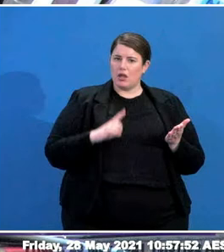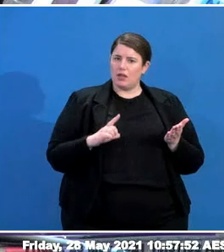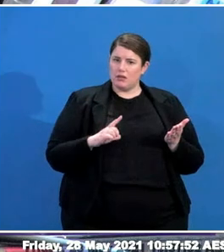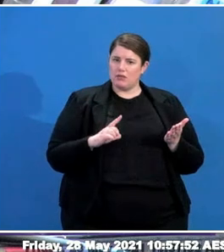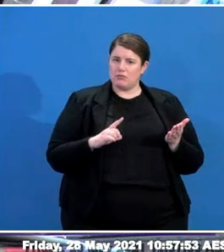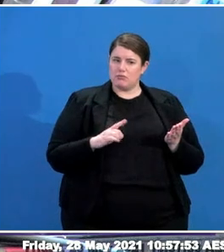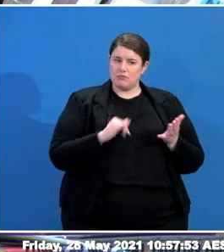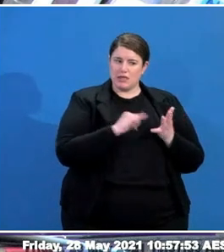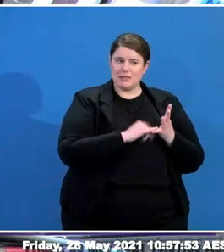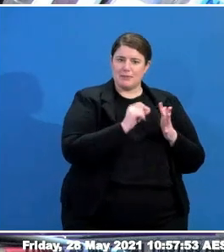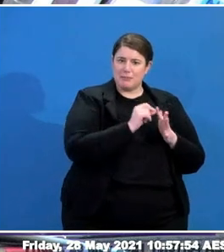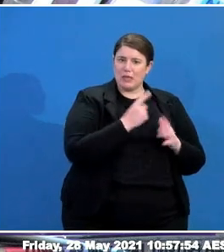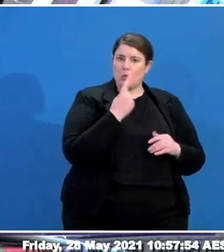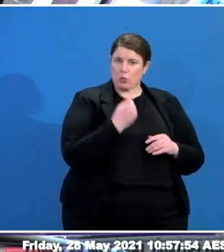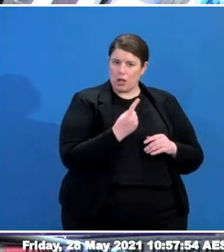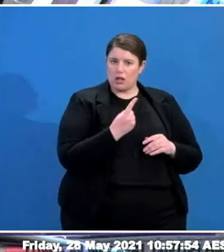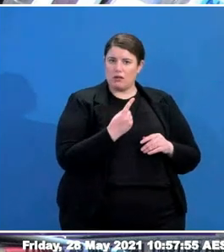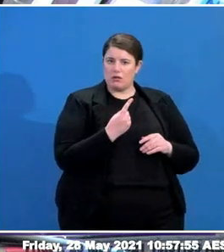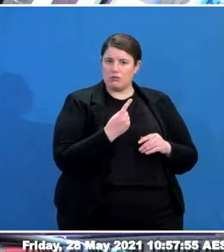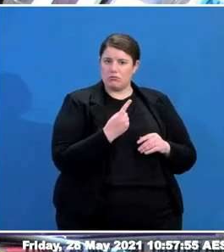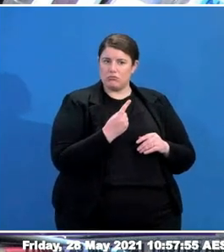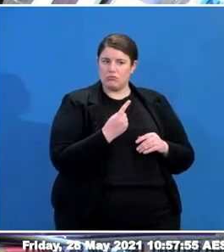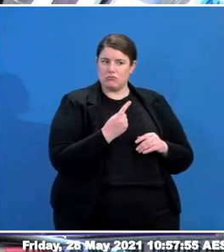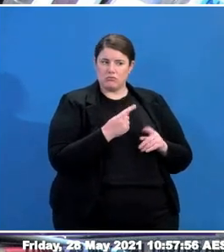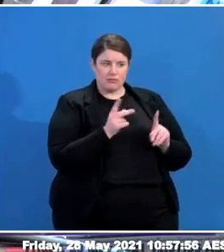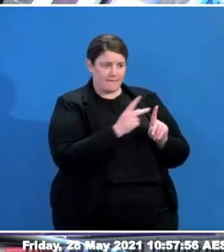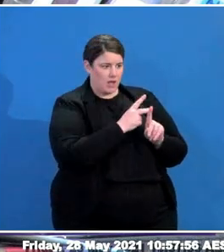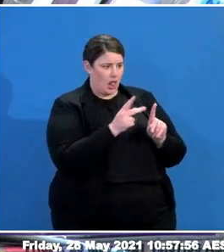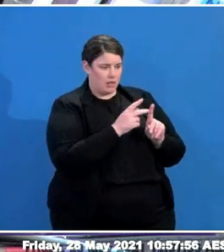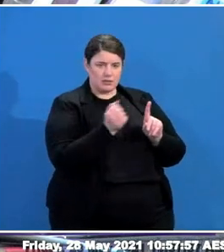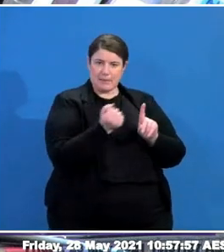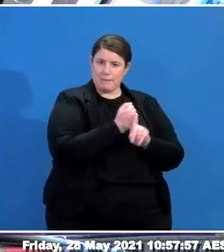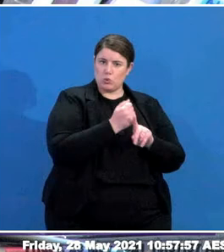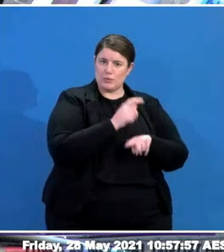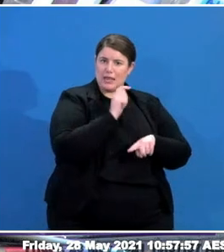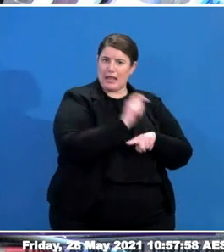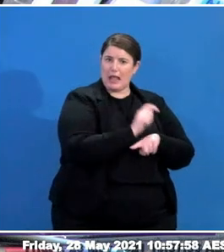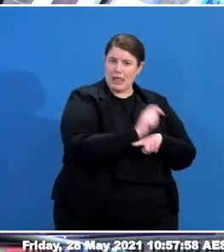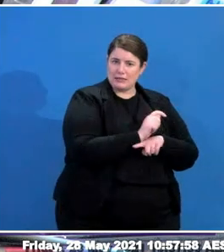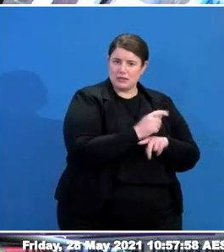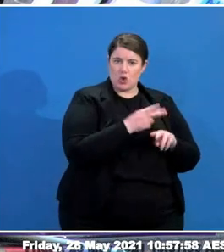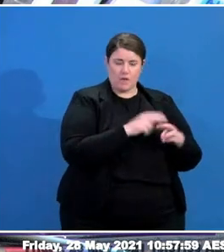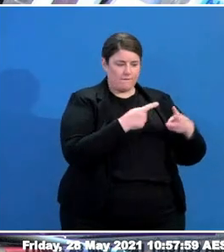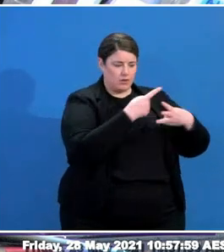SP1 engaging in any violence, abuse or neglect of any of the clients.